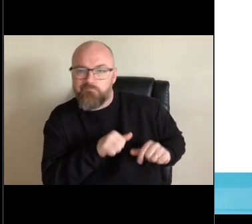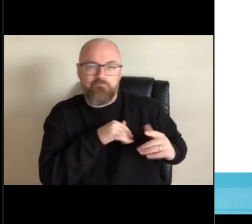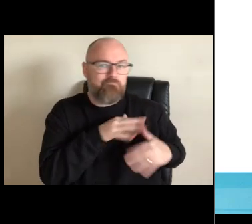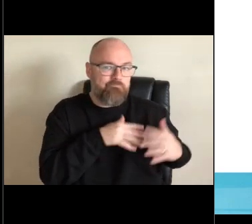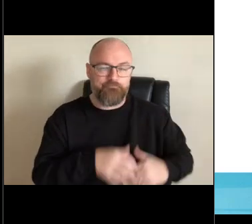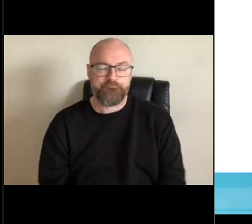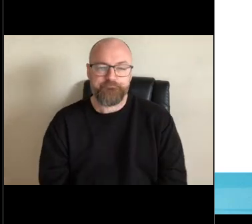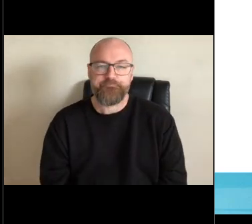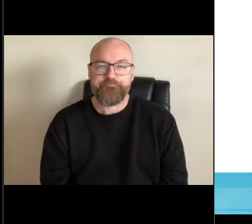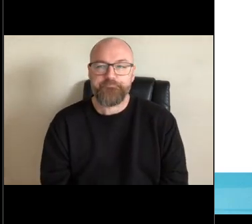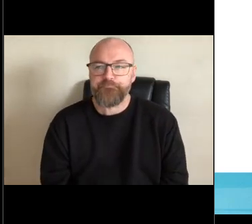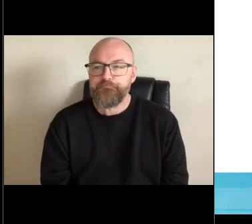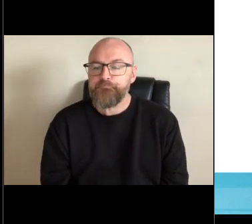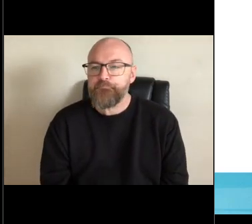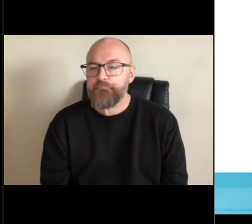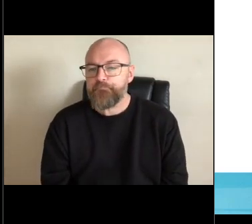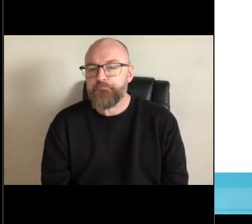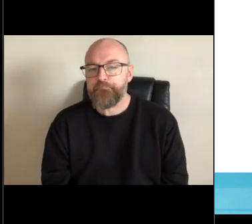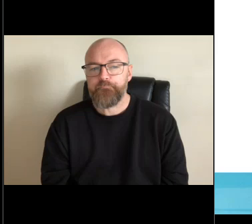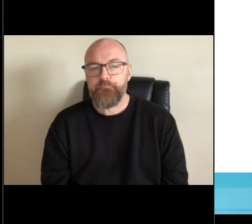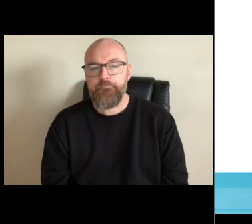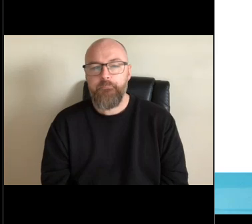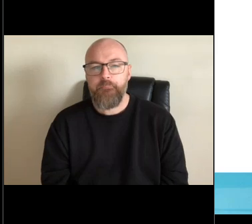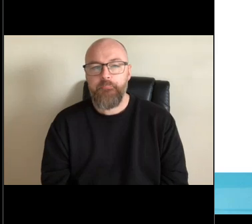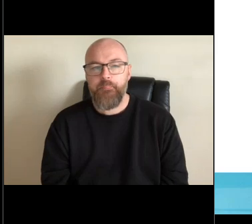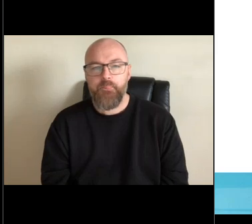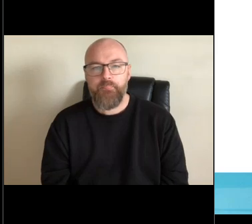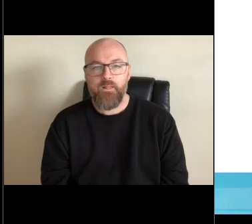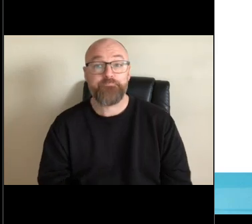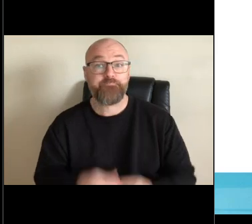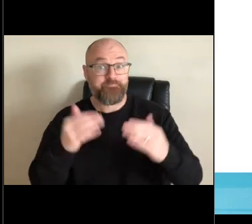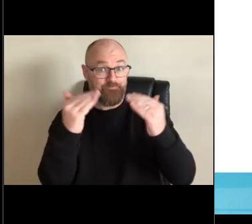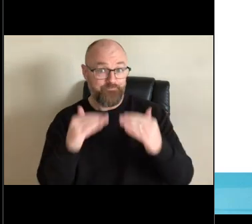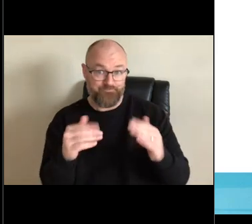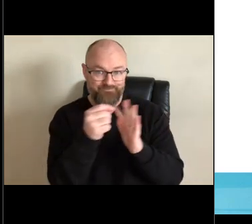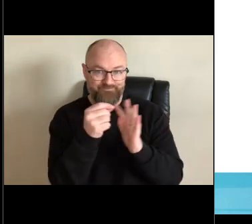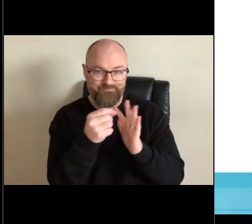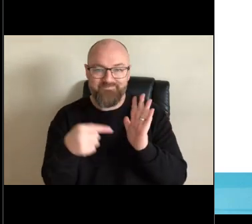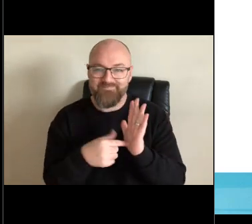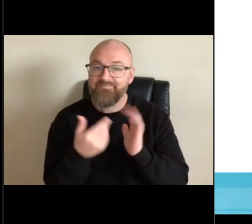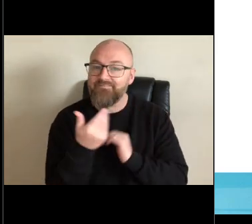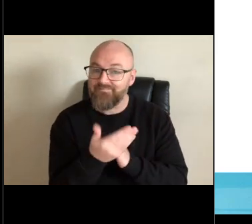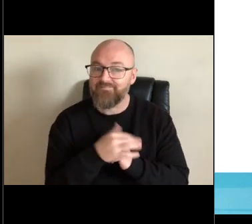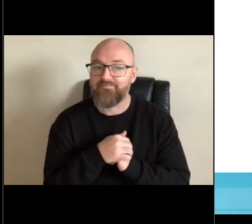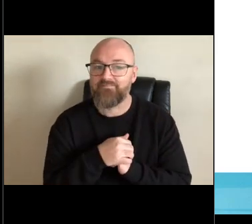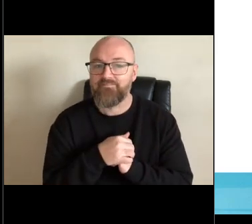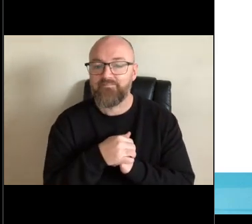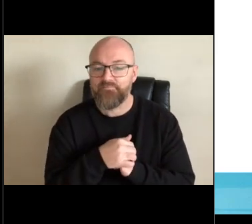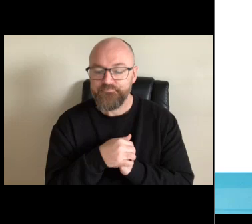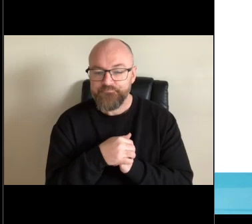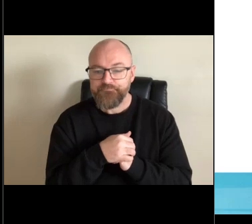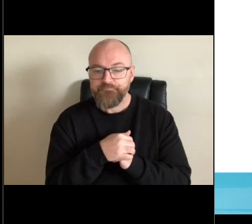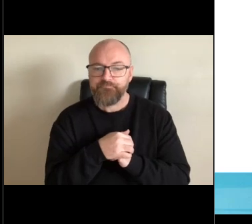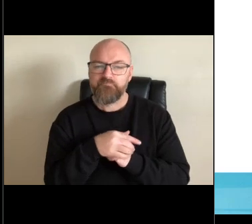okay I'll click on the next slide so this is just a summary slide about some of LAQ's services um in